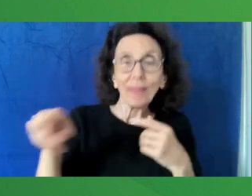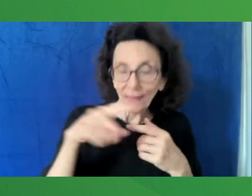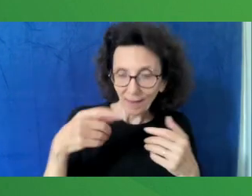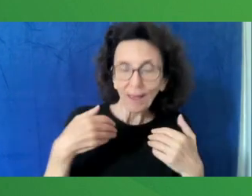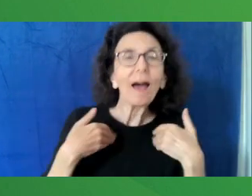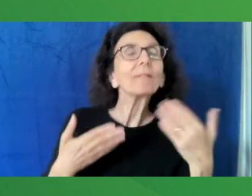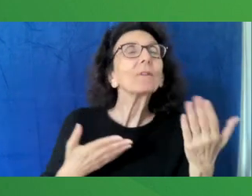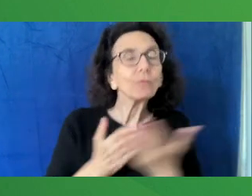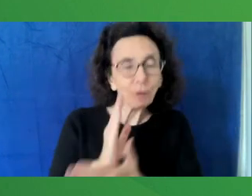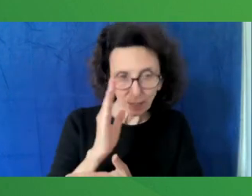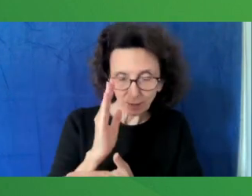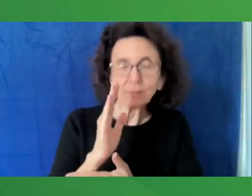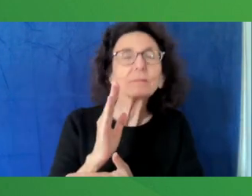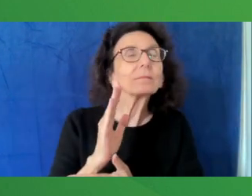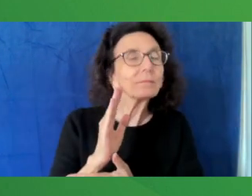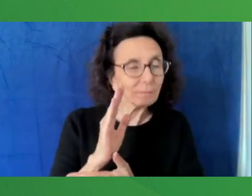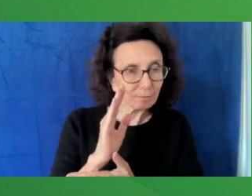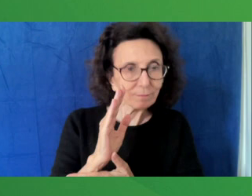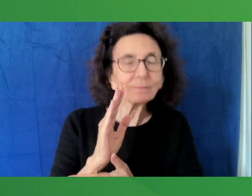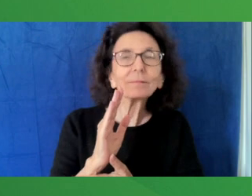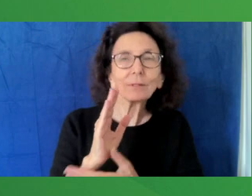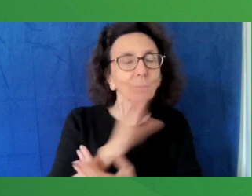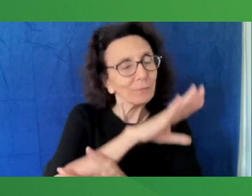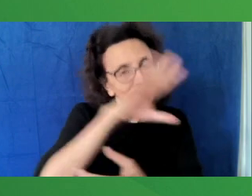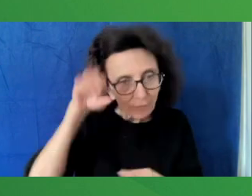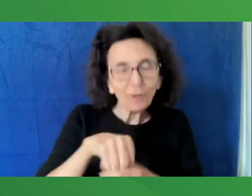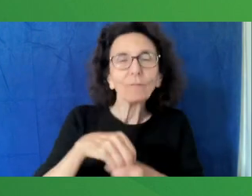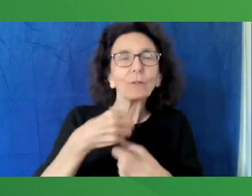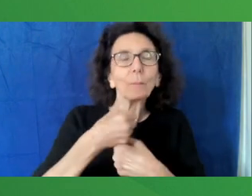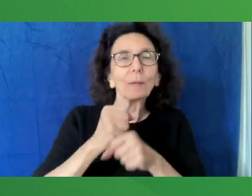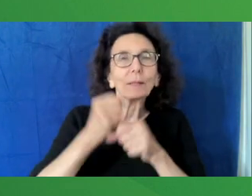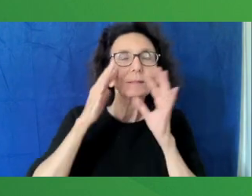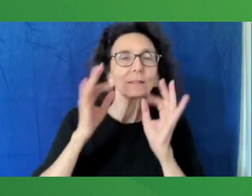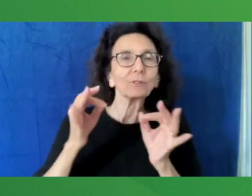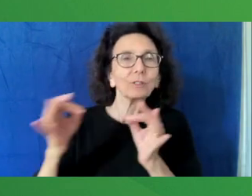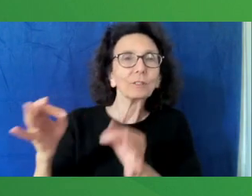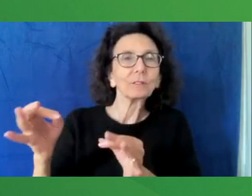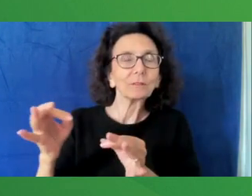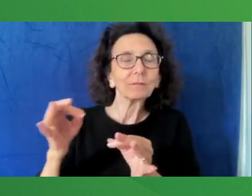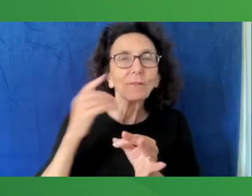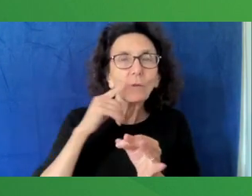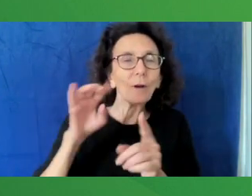of the decision making processes about our environment that will affect their day to